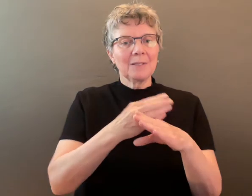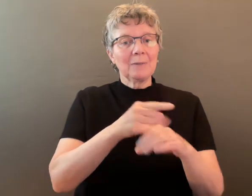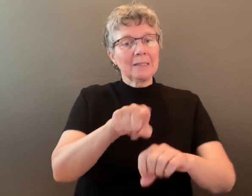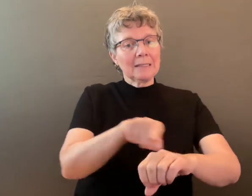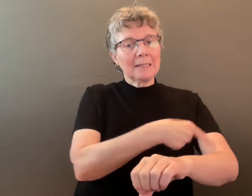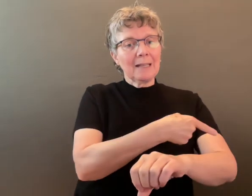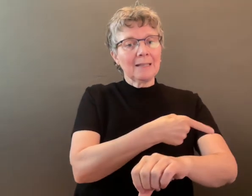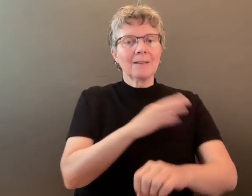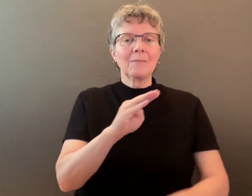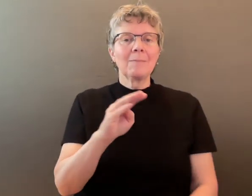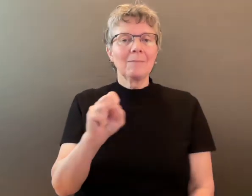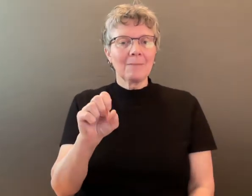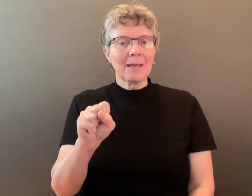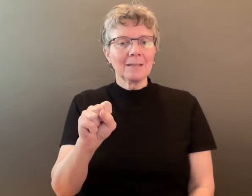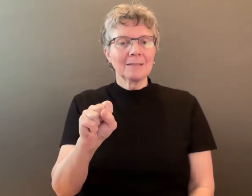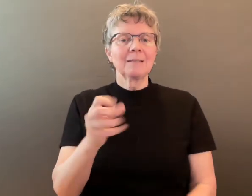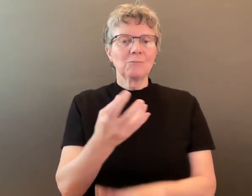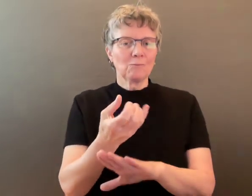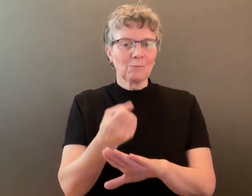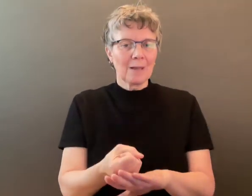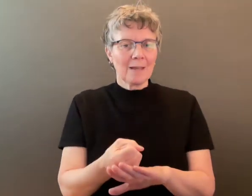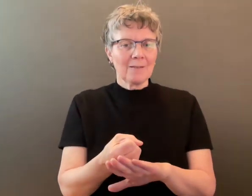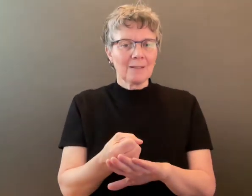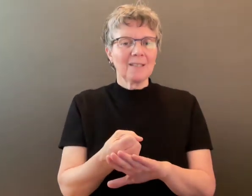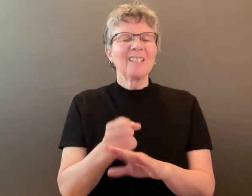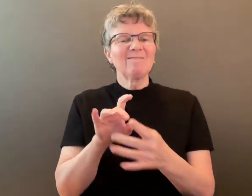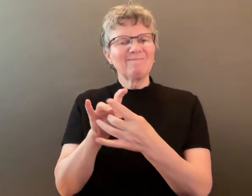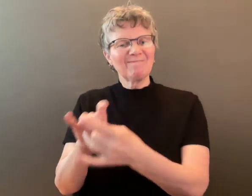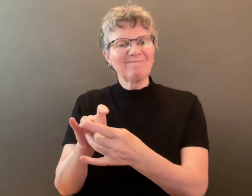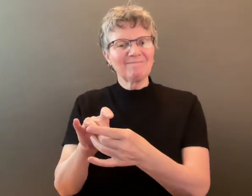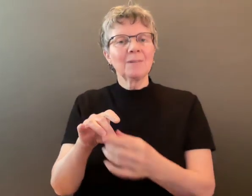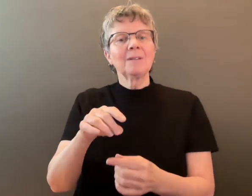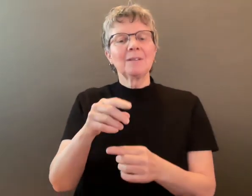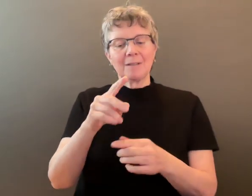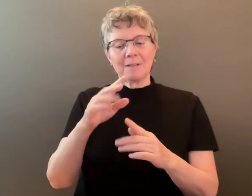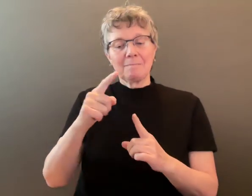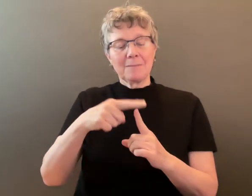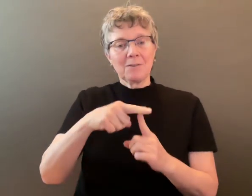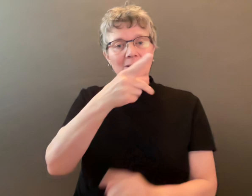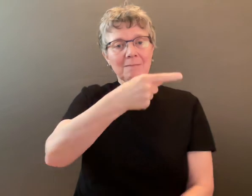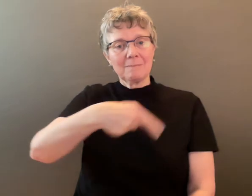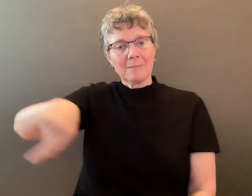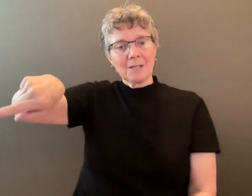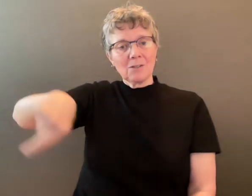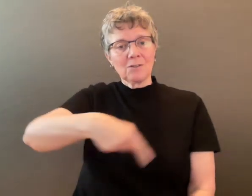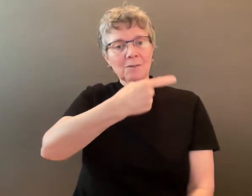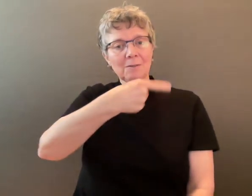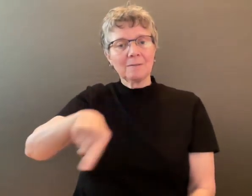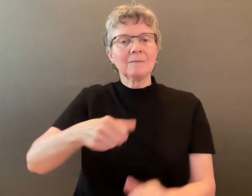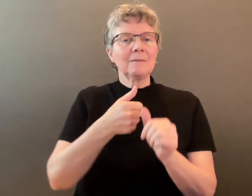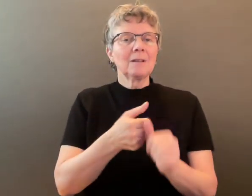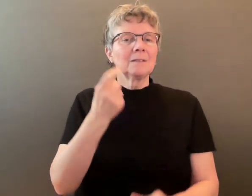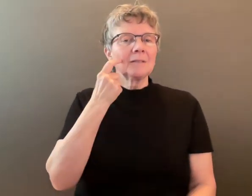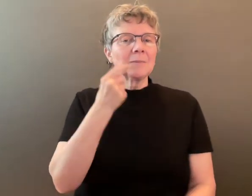mass, and gravity with the period of a pendulum swinging in simple harmonic motion. To determine